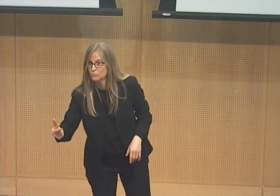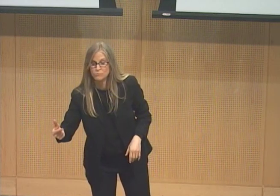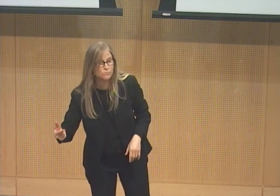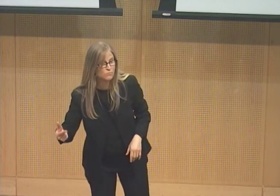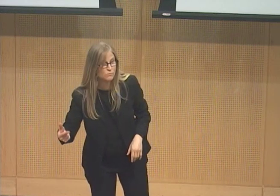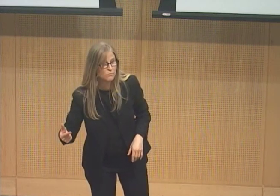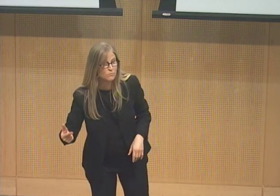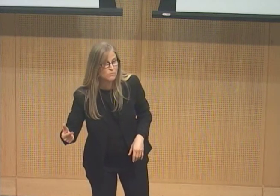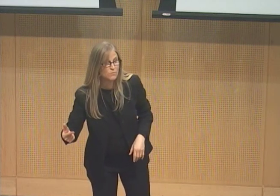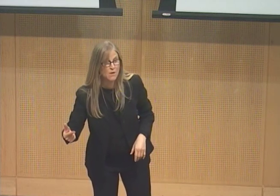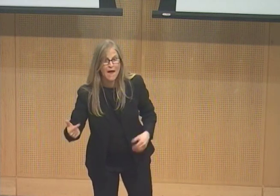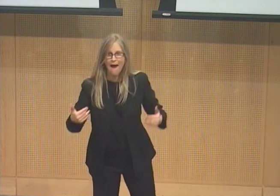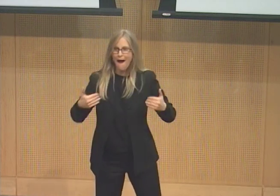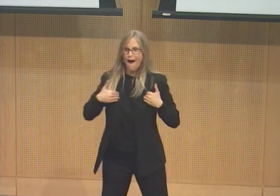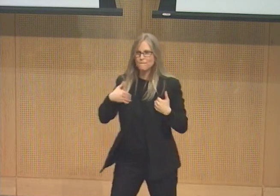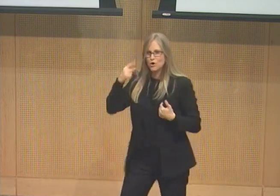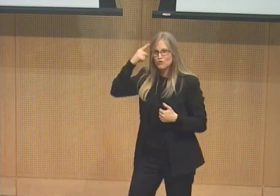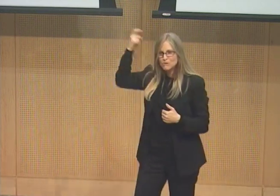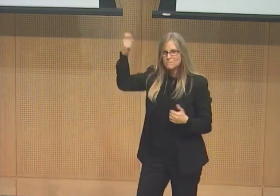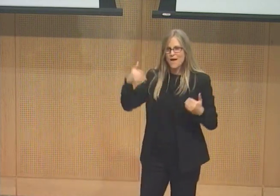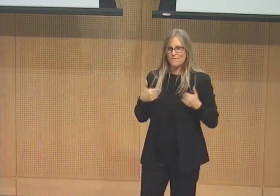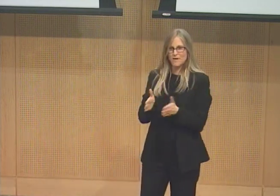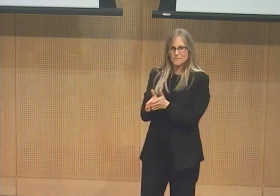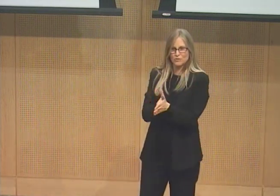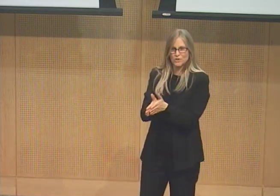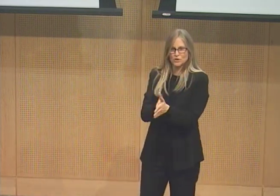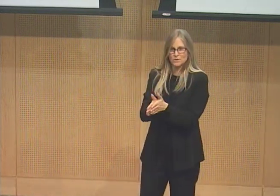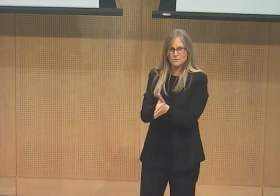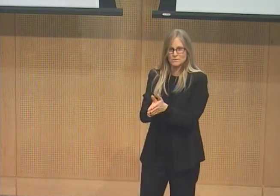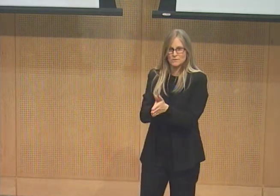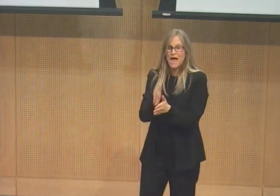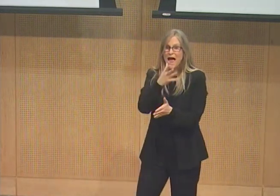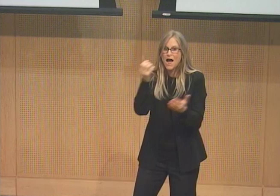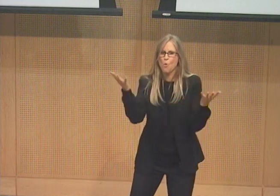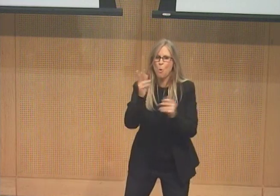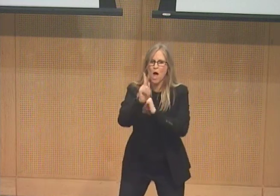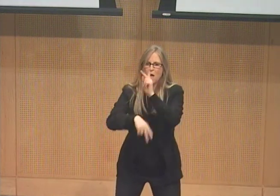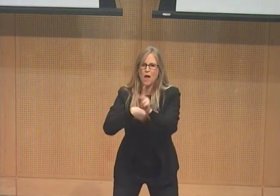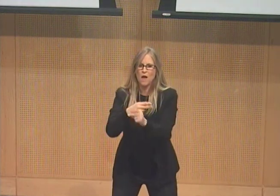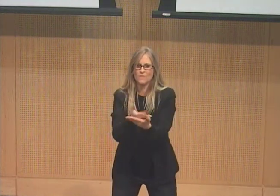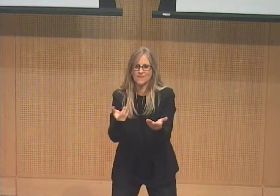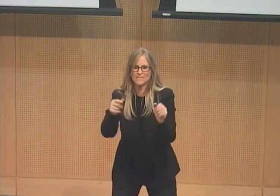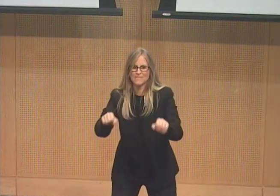She wants to work as a lifeguard. She has dreams and aspirations,